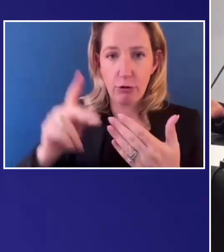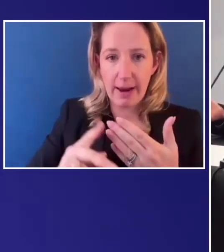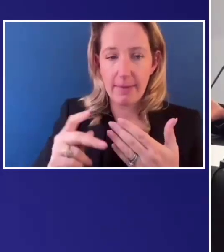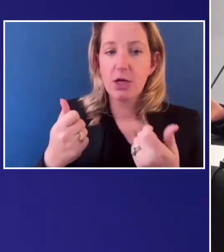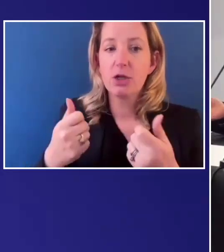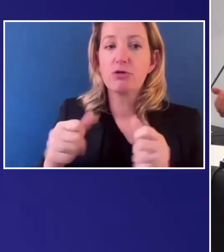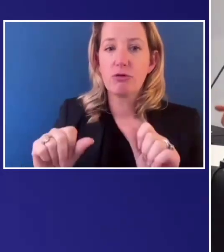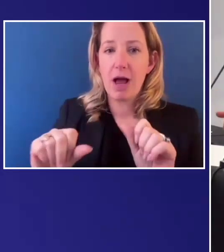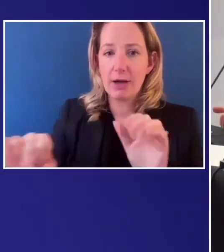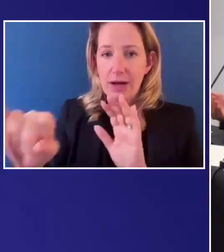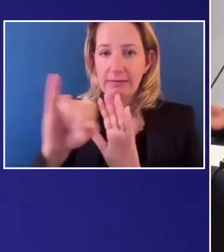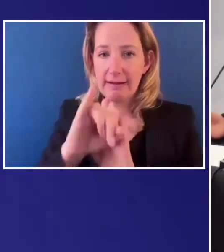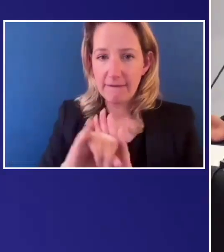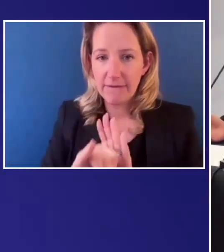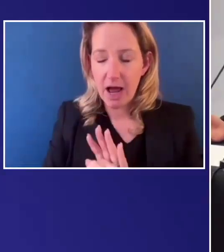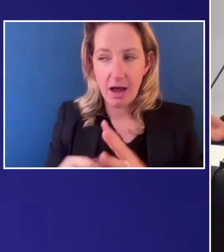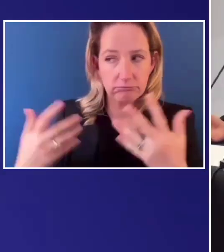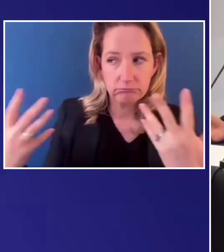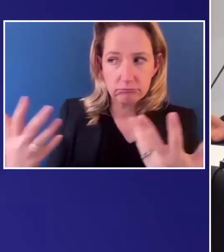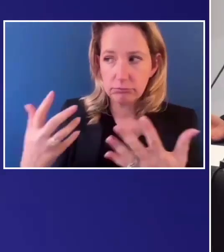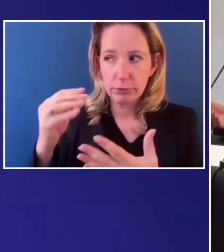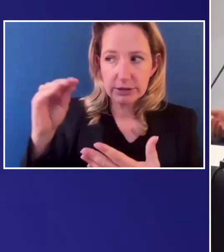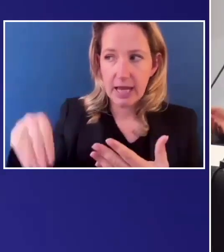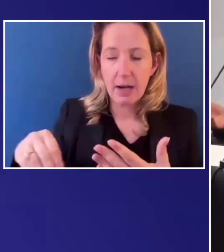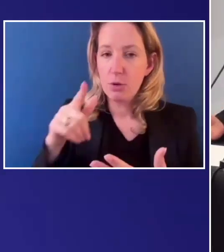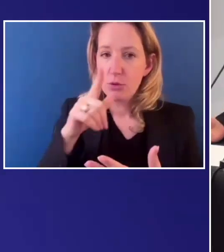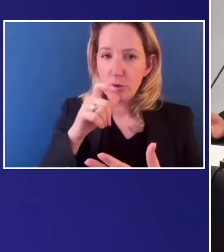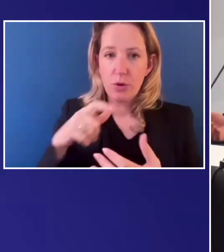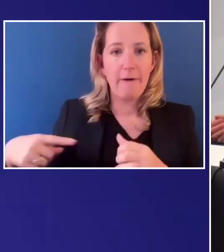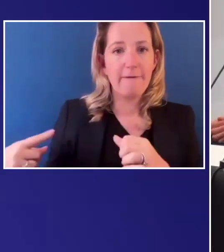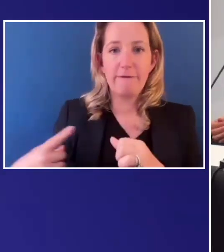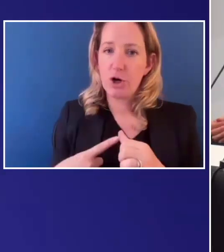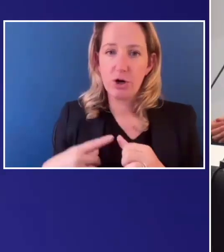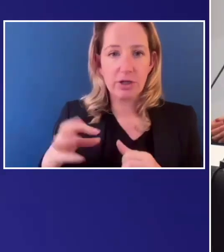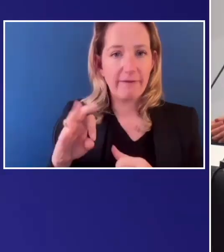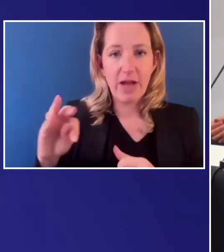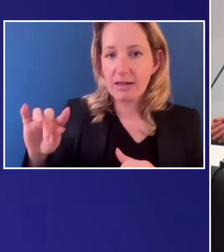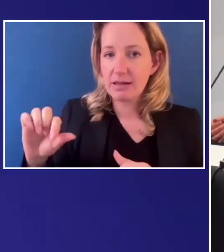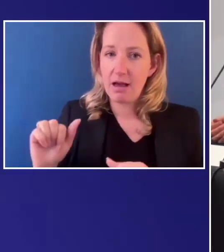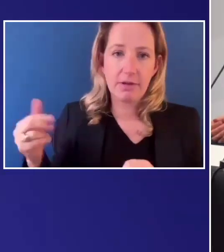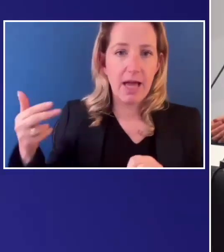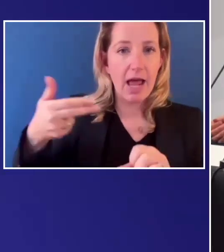percent that are entering college, their first FAFSA with a poverty level